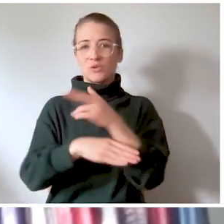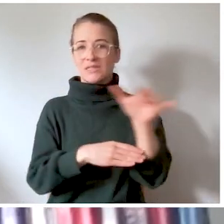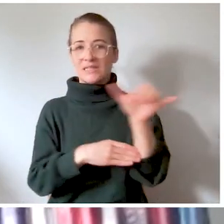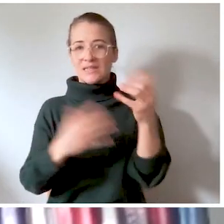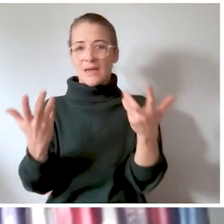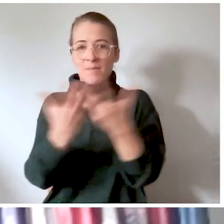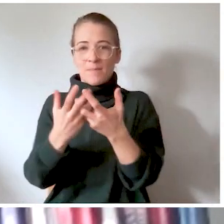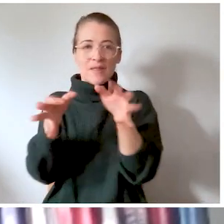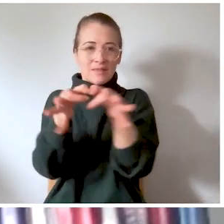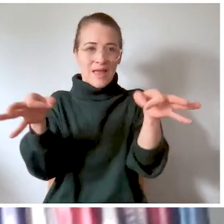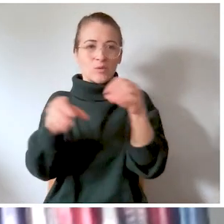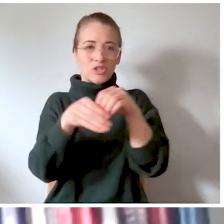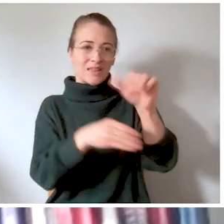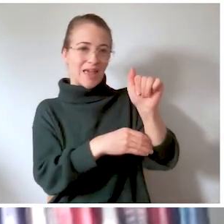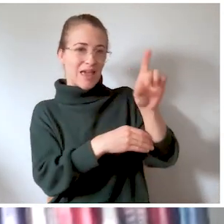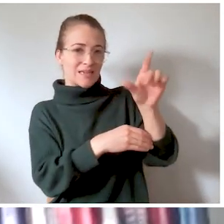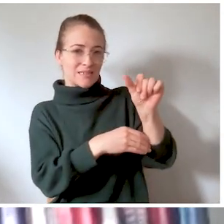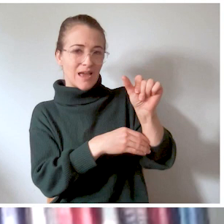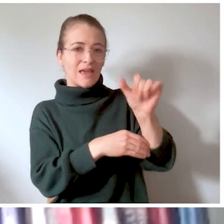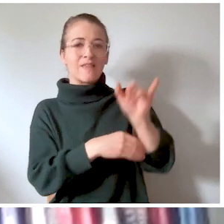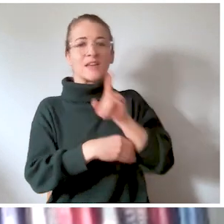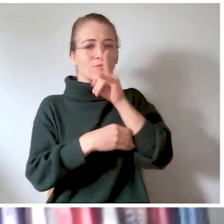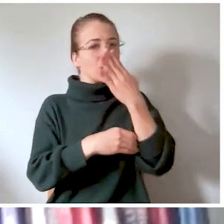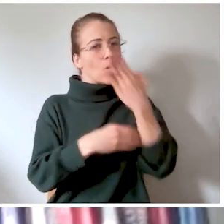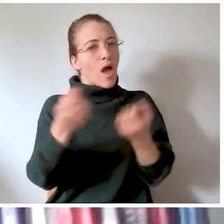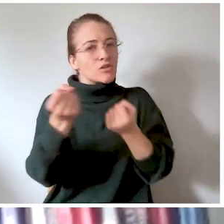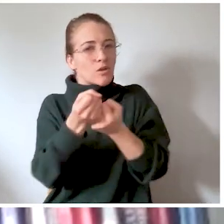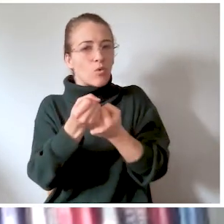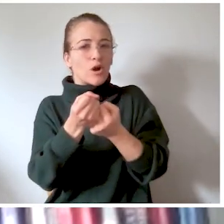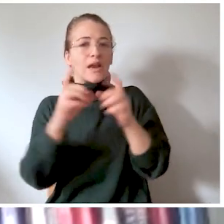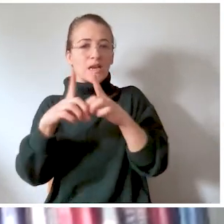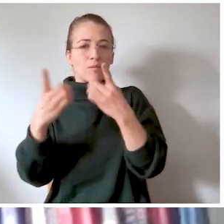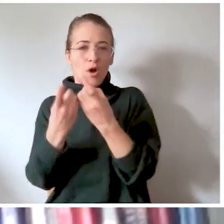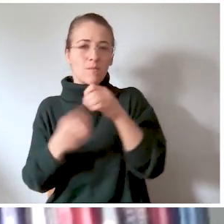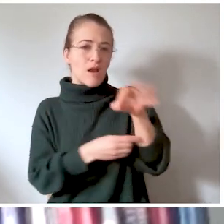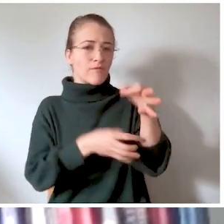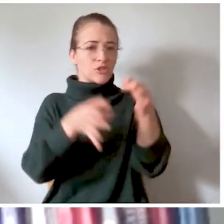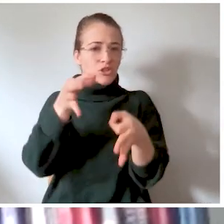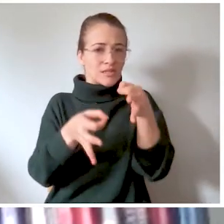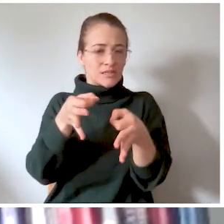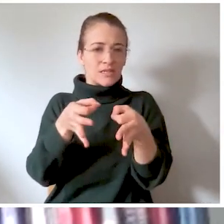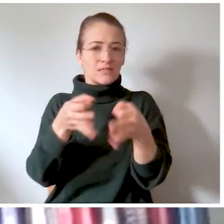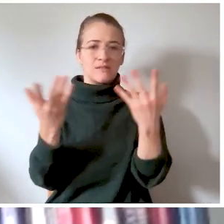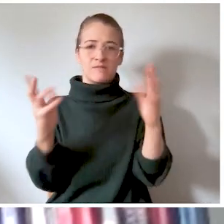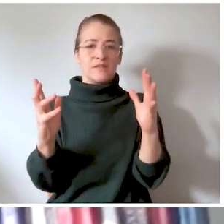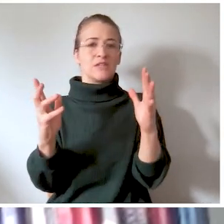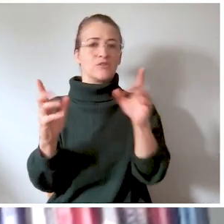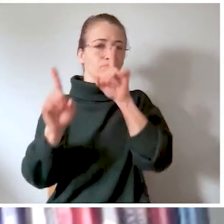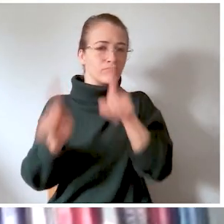And this is a position that is really well-supported. The Department of Justice, in fact, has issued multiple what's called statements of interest